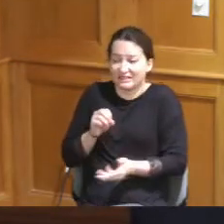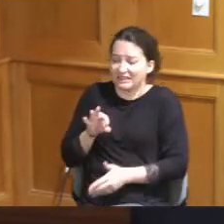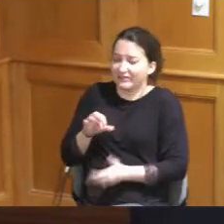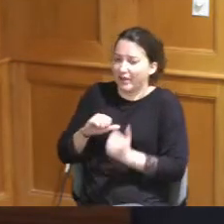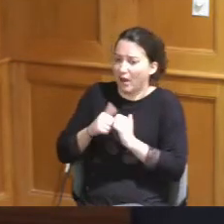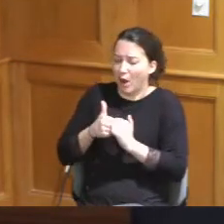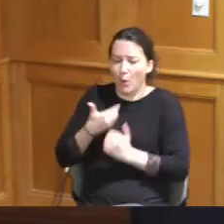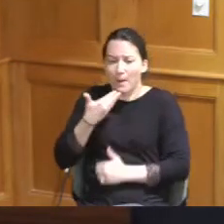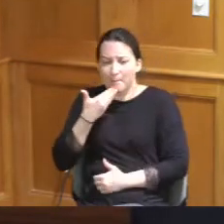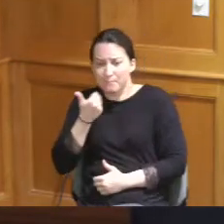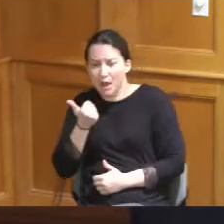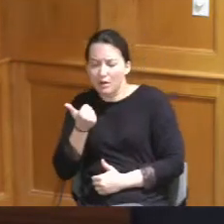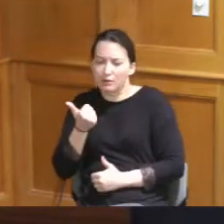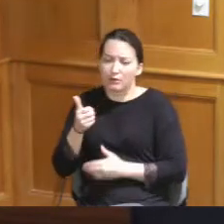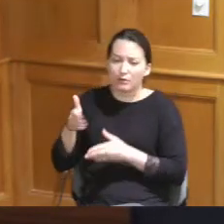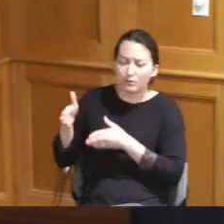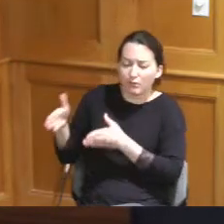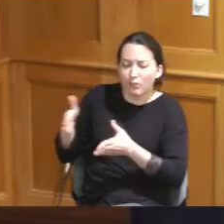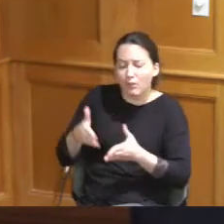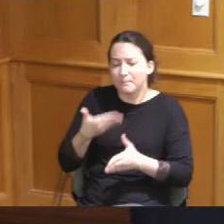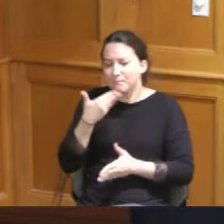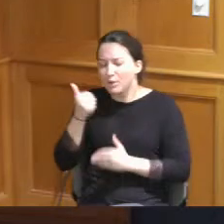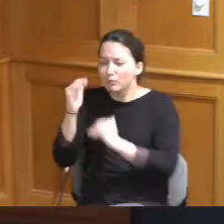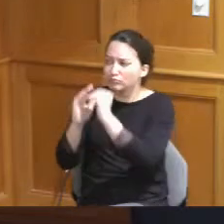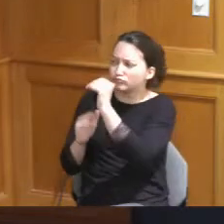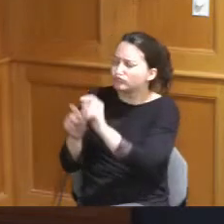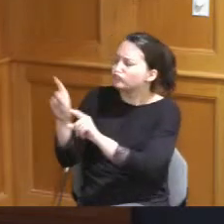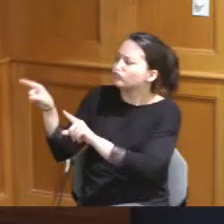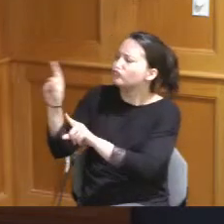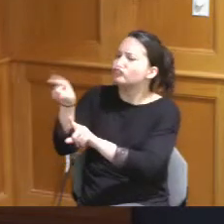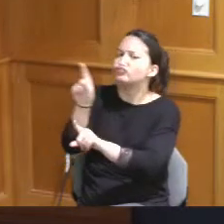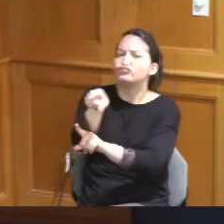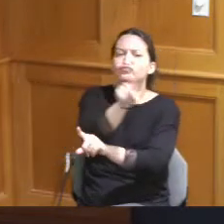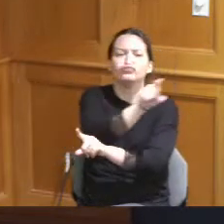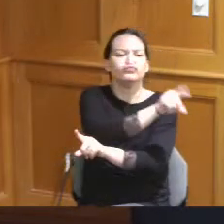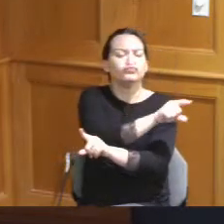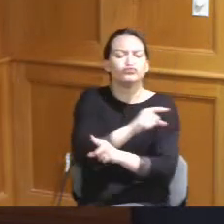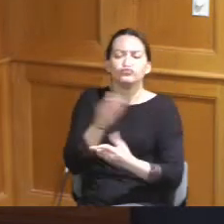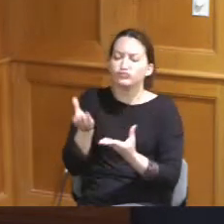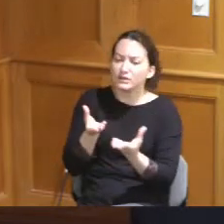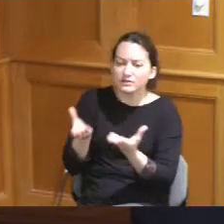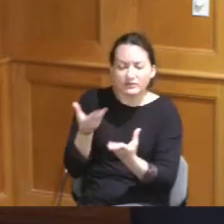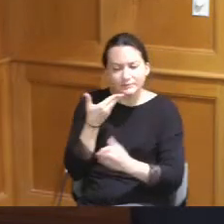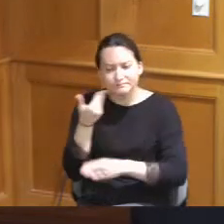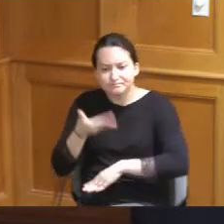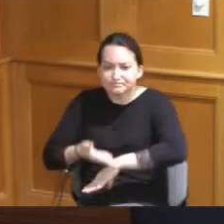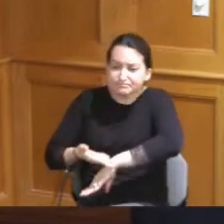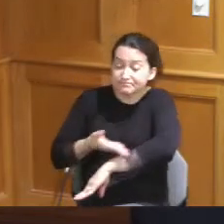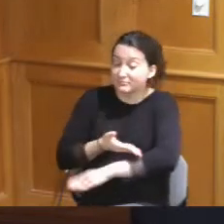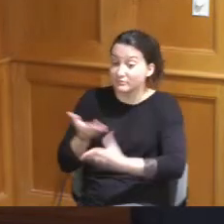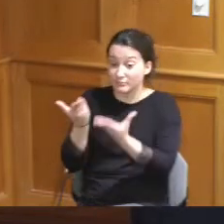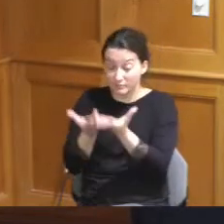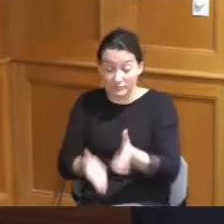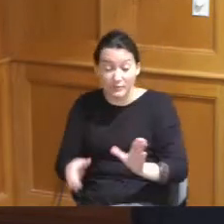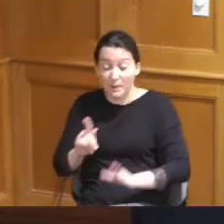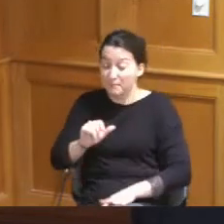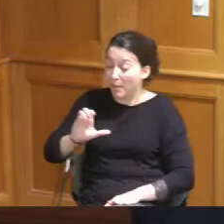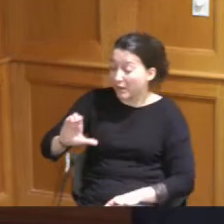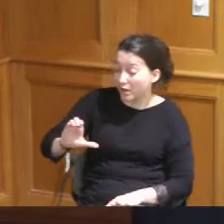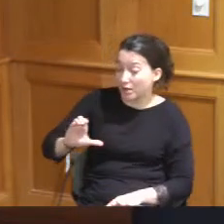better facilities out there that would offer better service both to the public and better